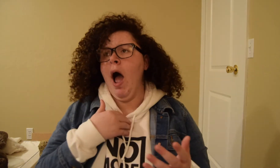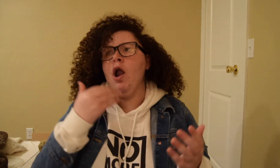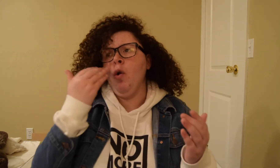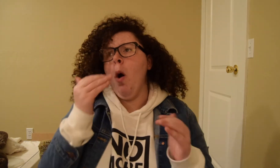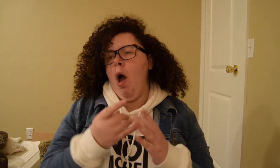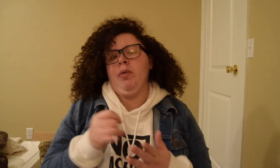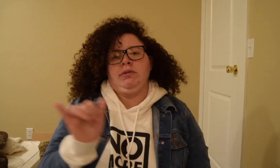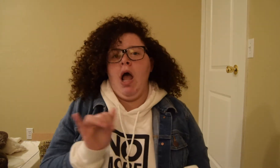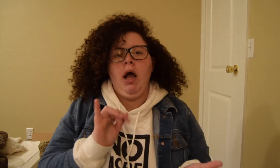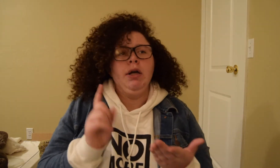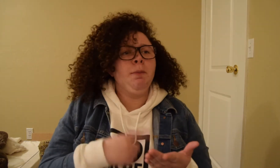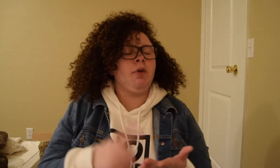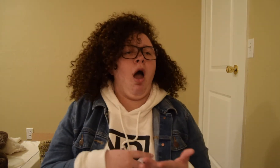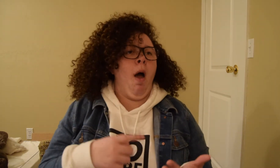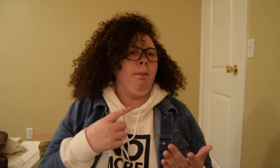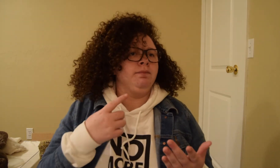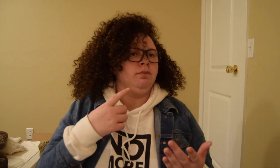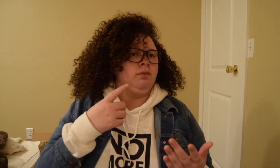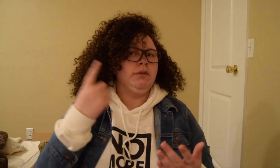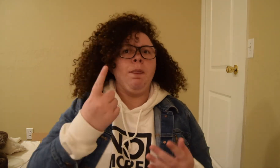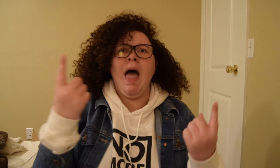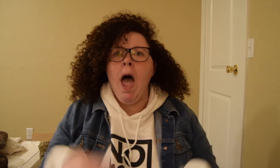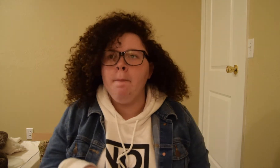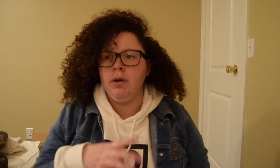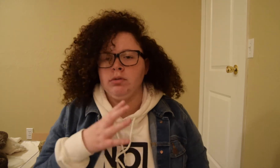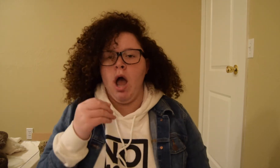I know how it's like when something happens